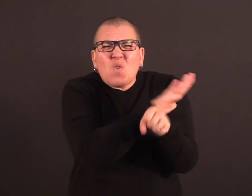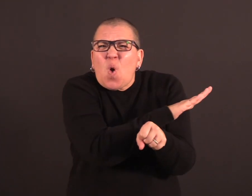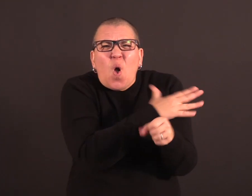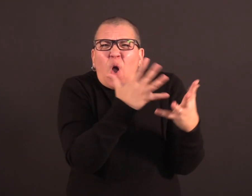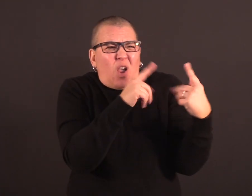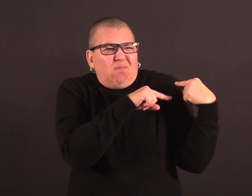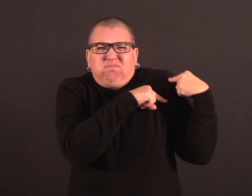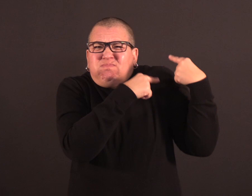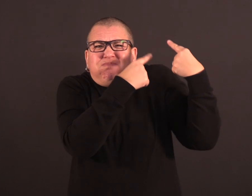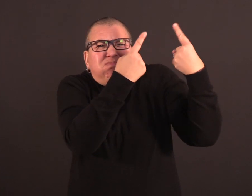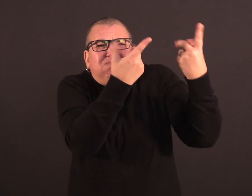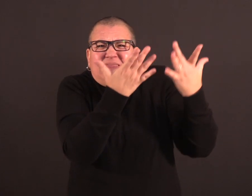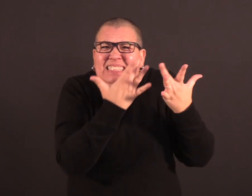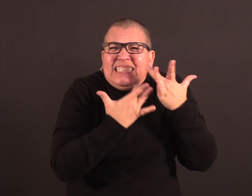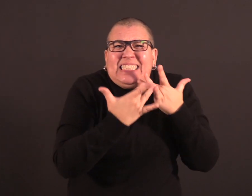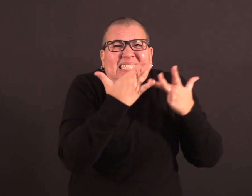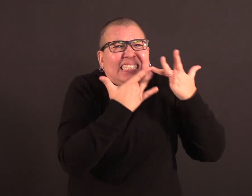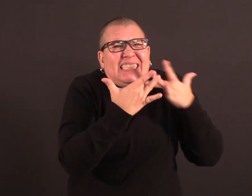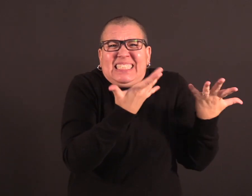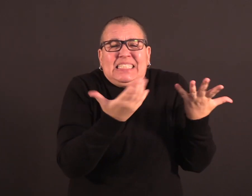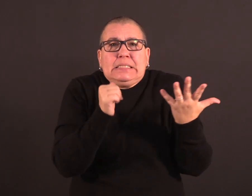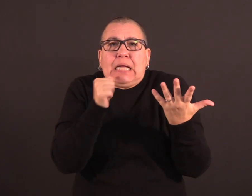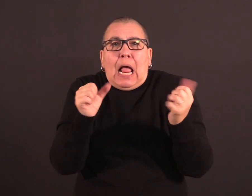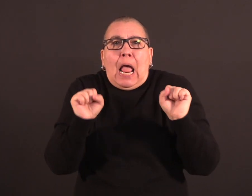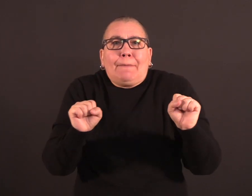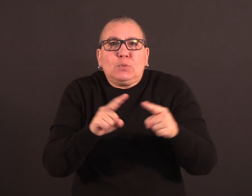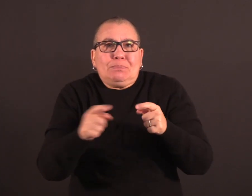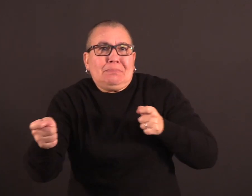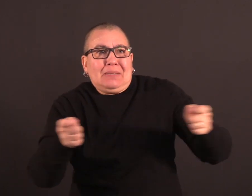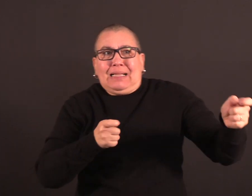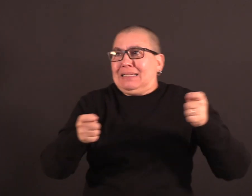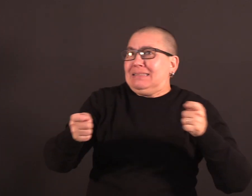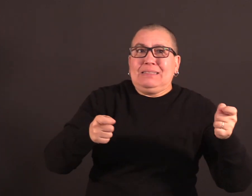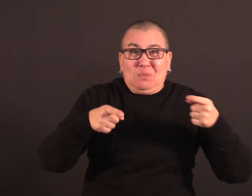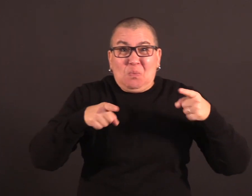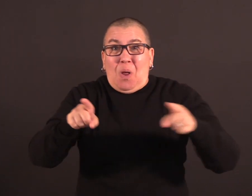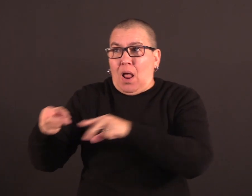Minnesota’s hospitals have been very full for quite some time,